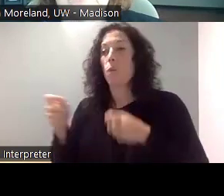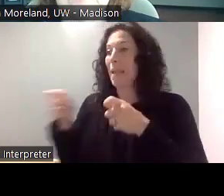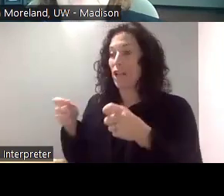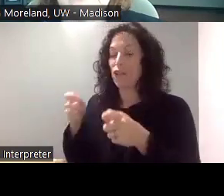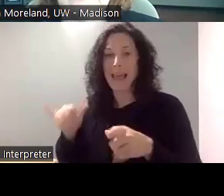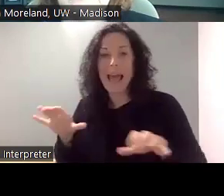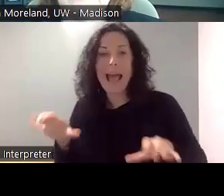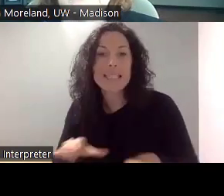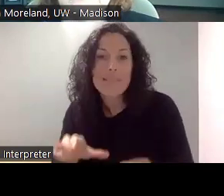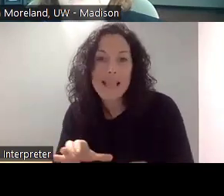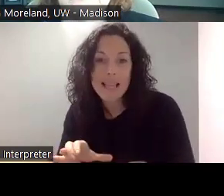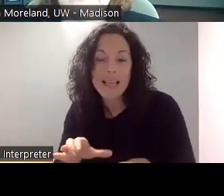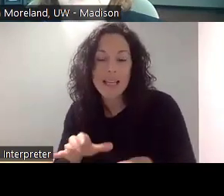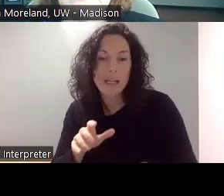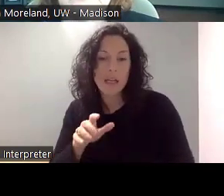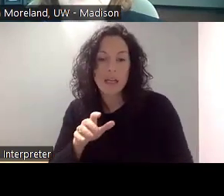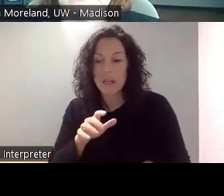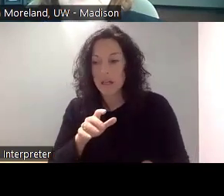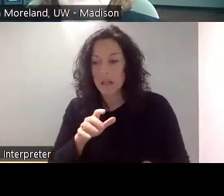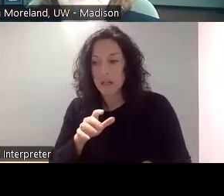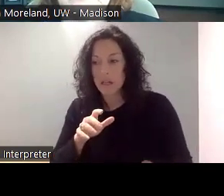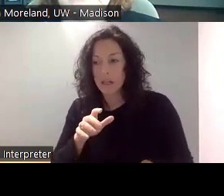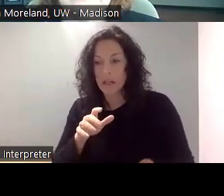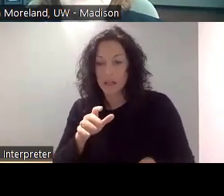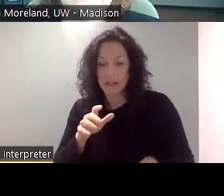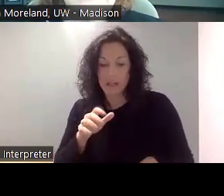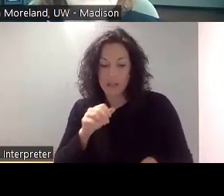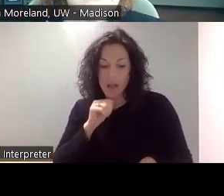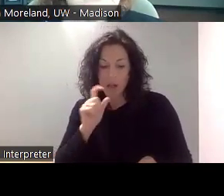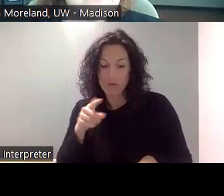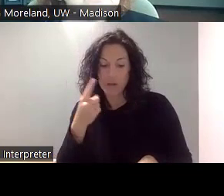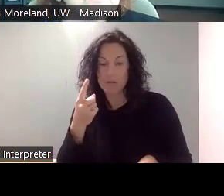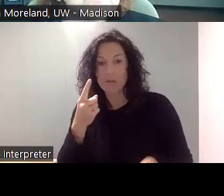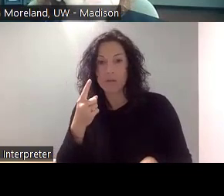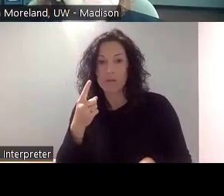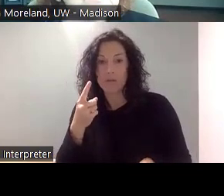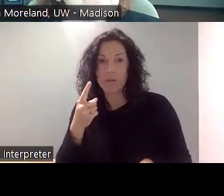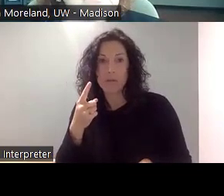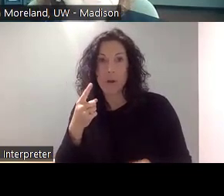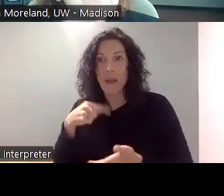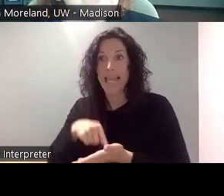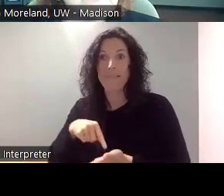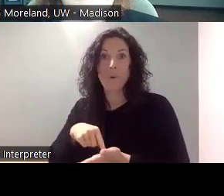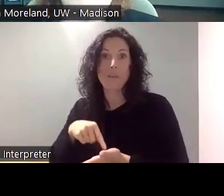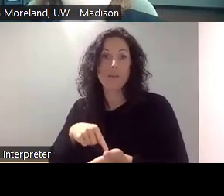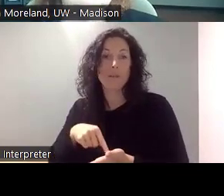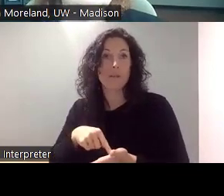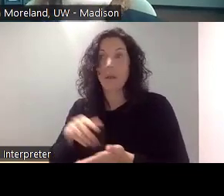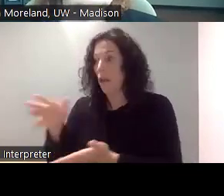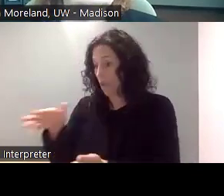if we're going to do something other than simply getting an invoice at the end of the month and paying that invoice.